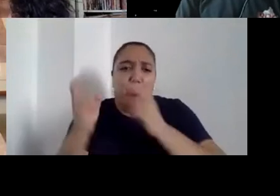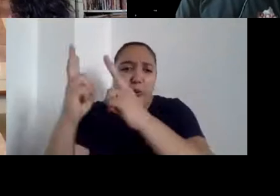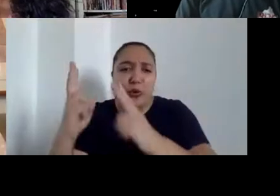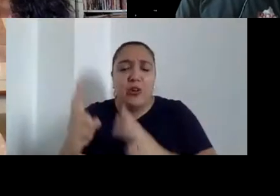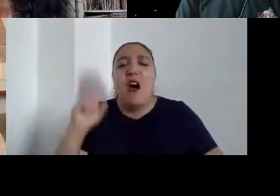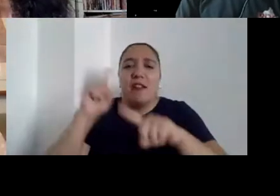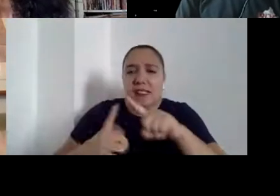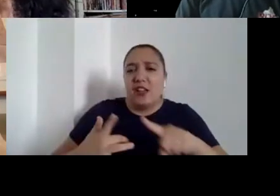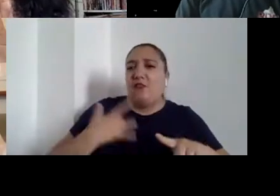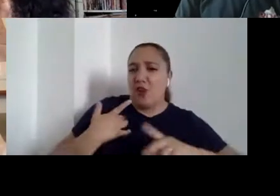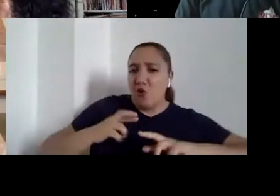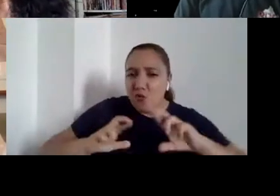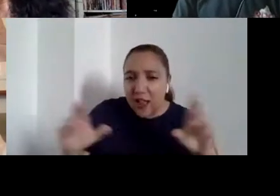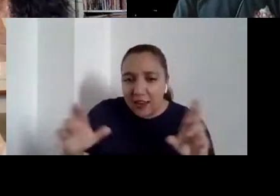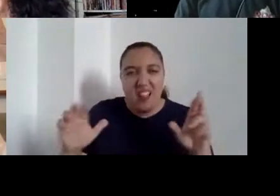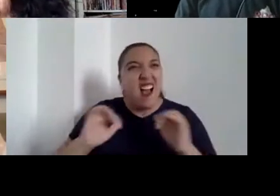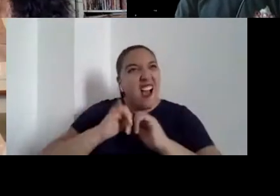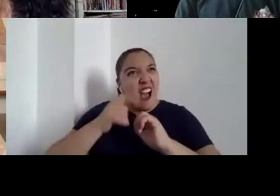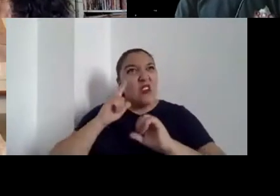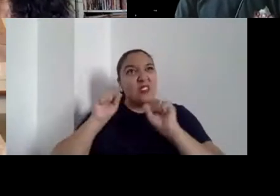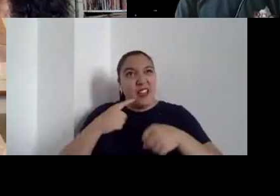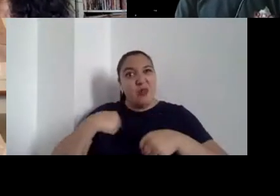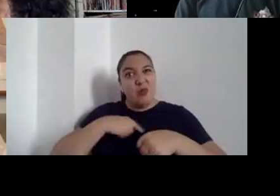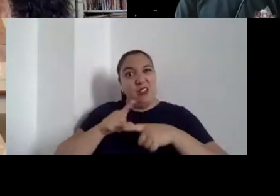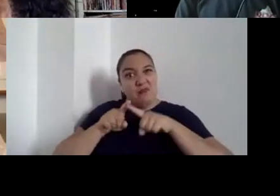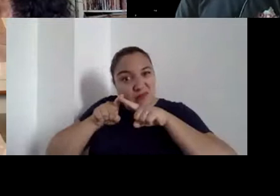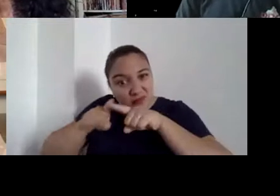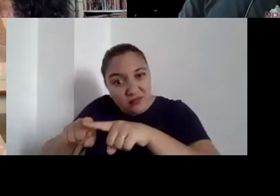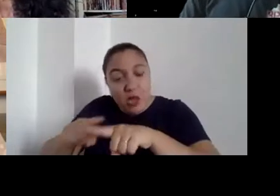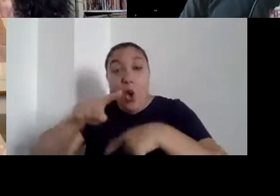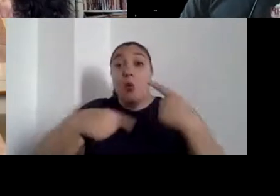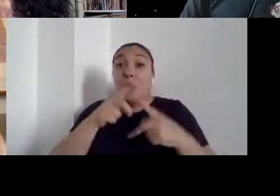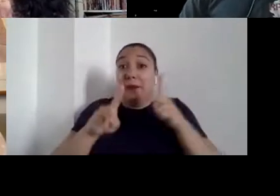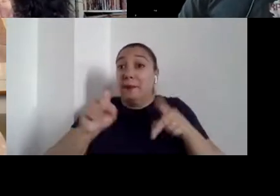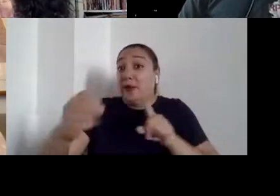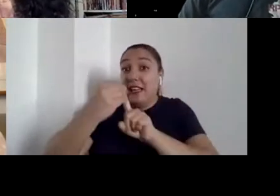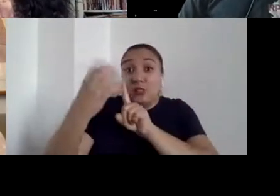to that during this moment when folks need exposure somehow. They need to keep working.